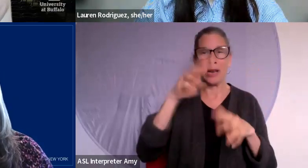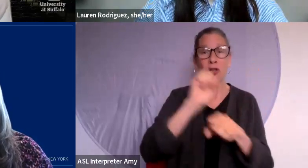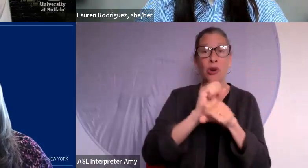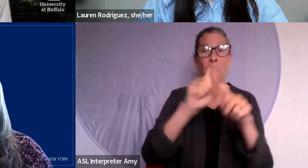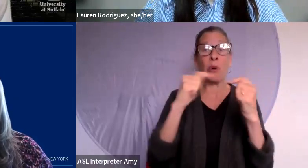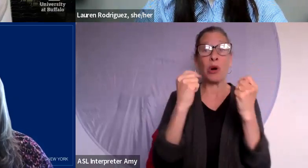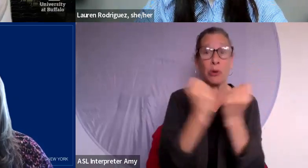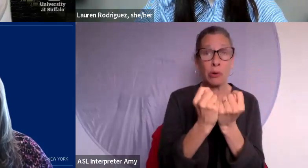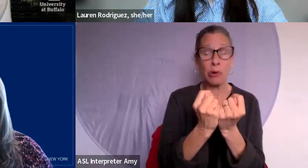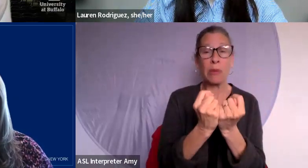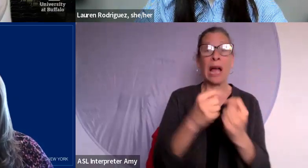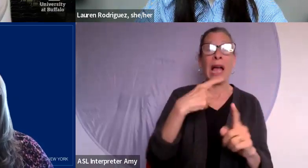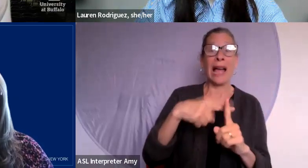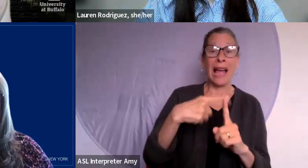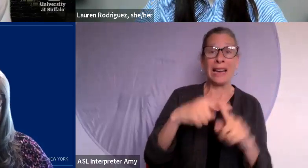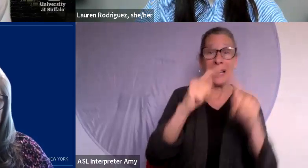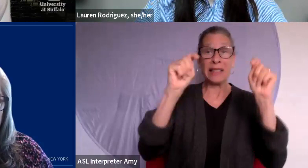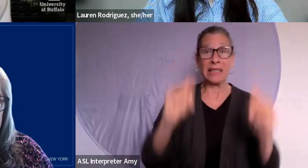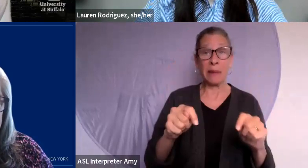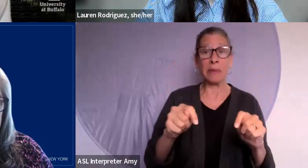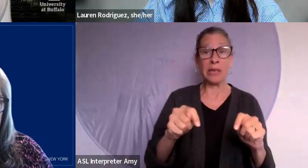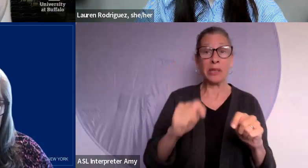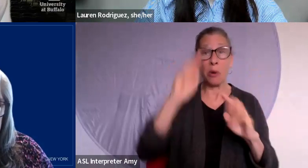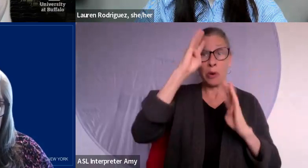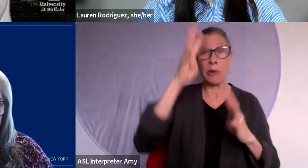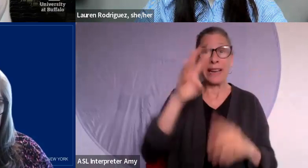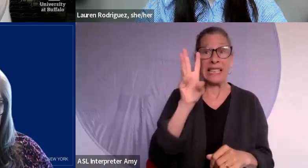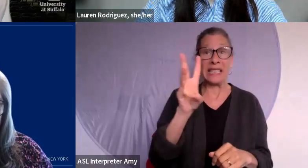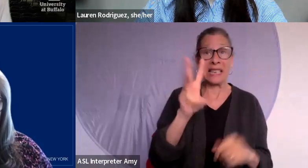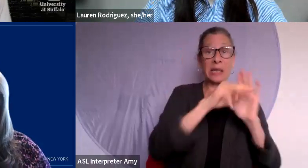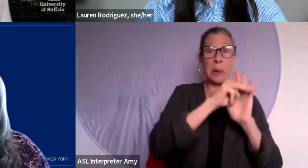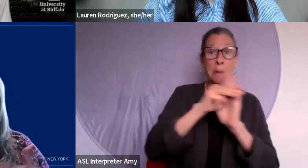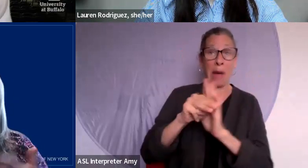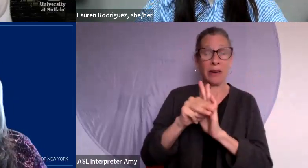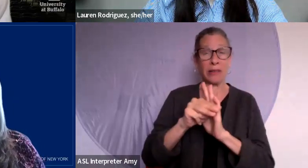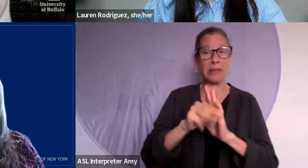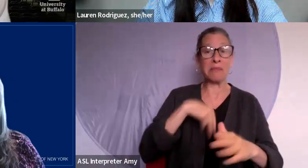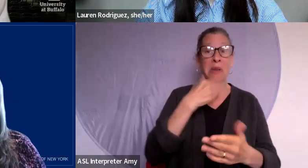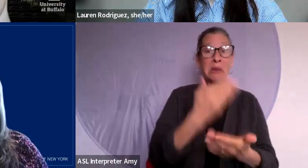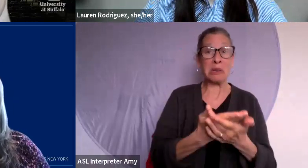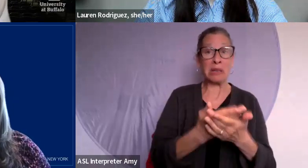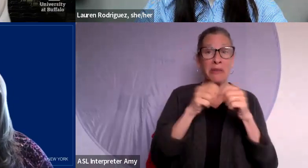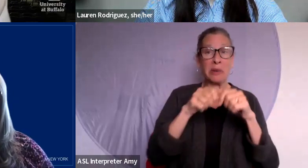workgroup. So in the templates, we we've created six templates that have been delivered and deployed across the system for